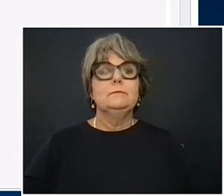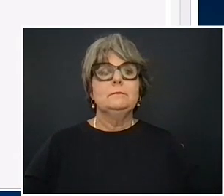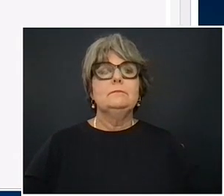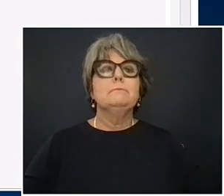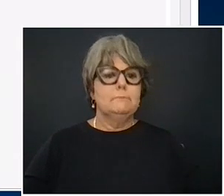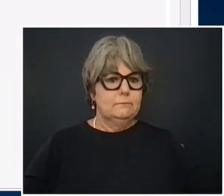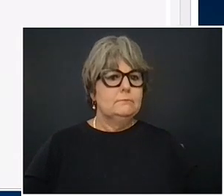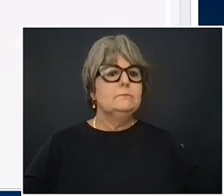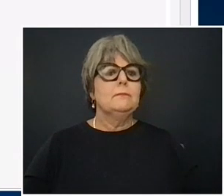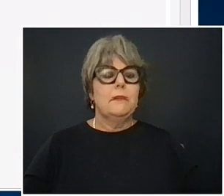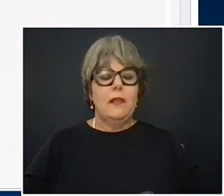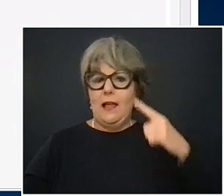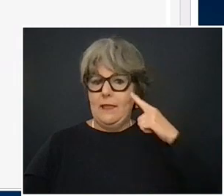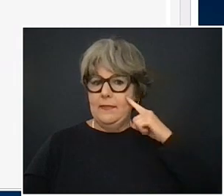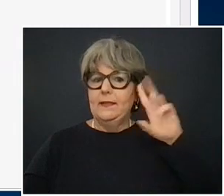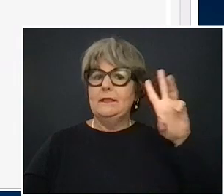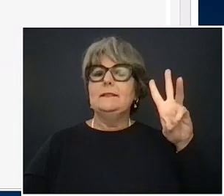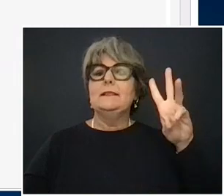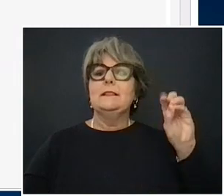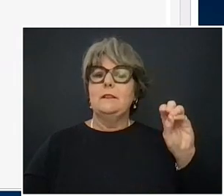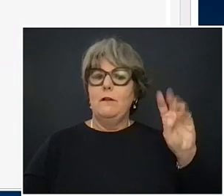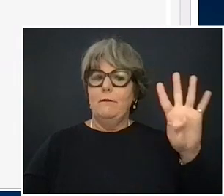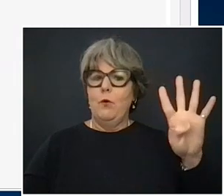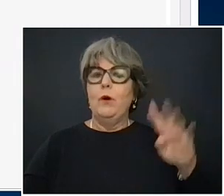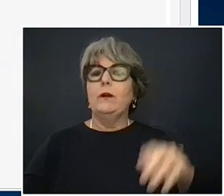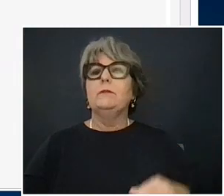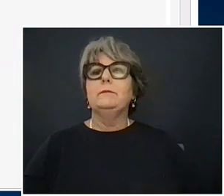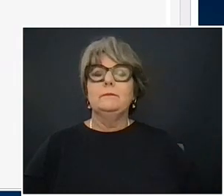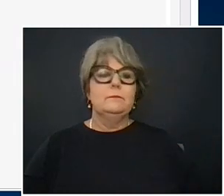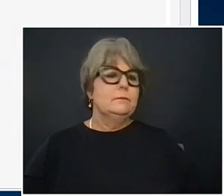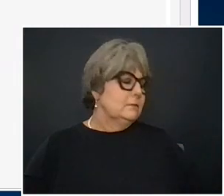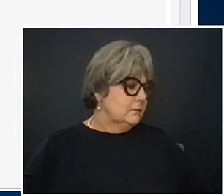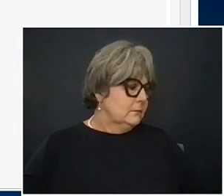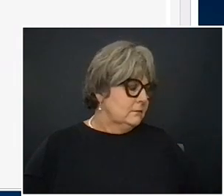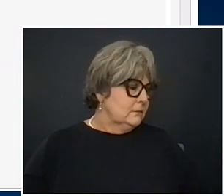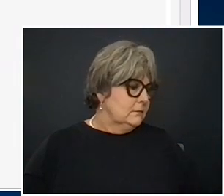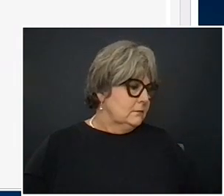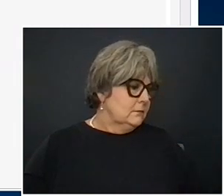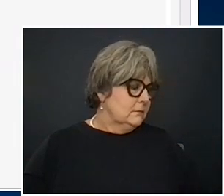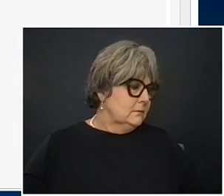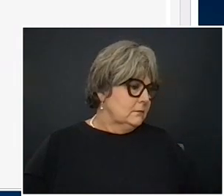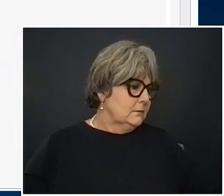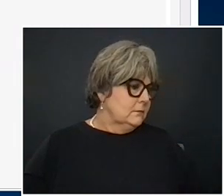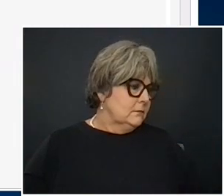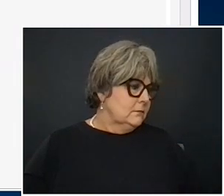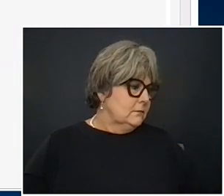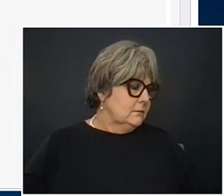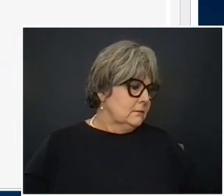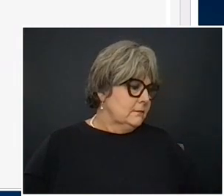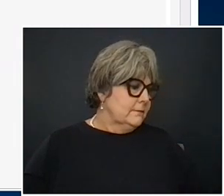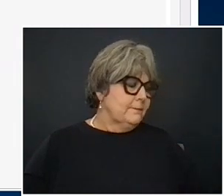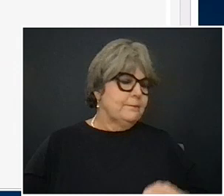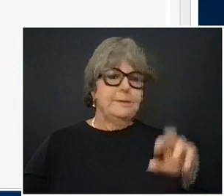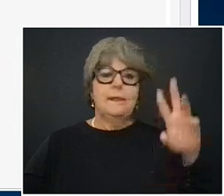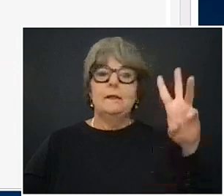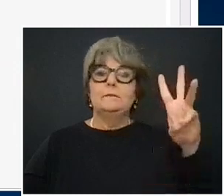Okay. And so for 604, I would just like to